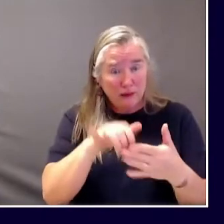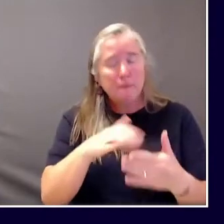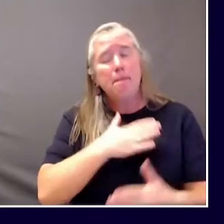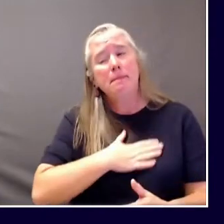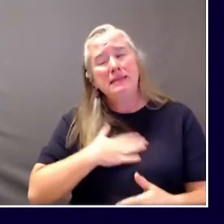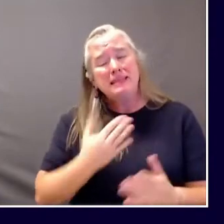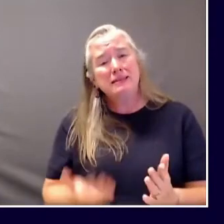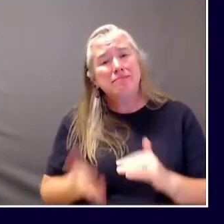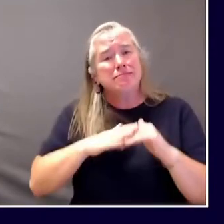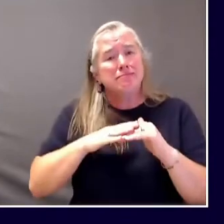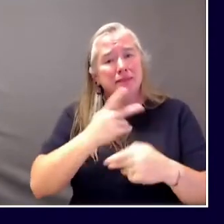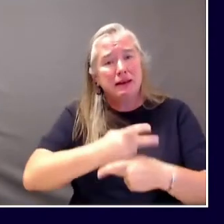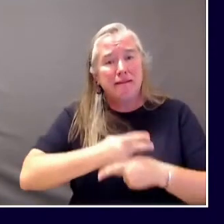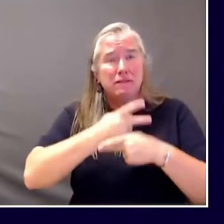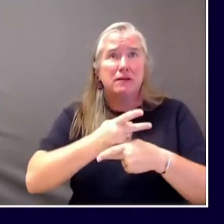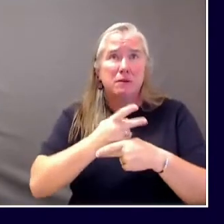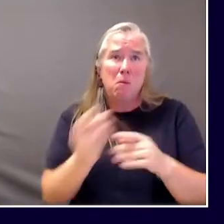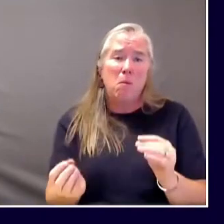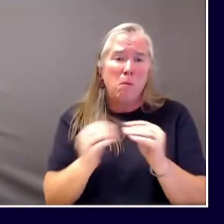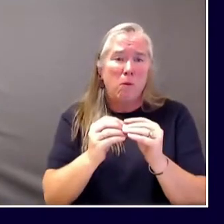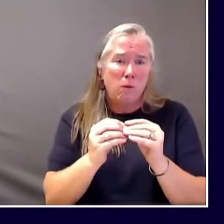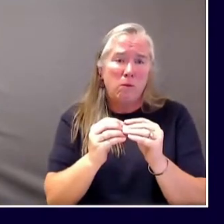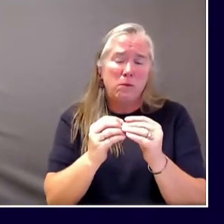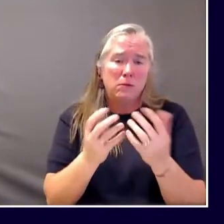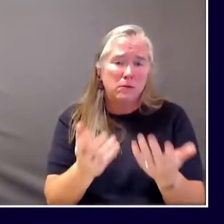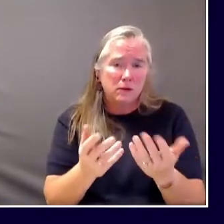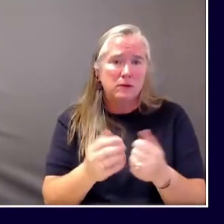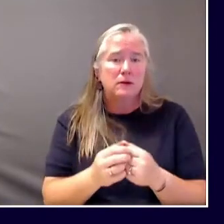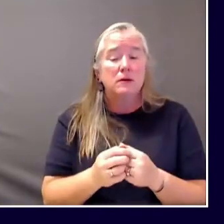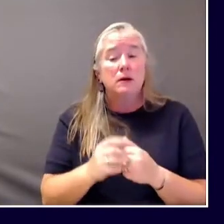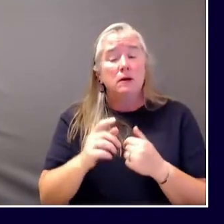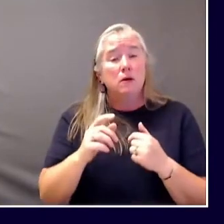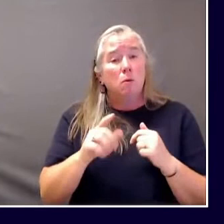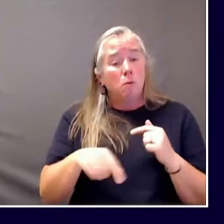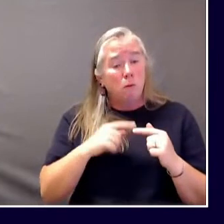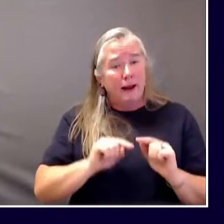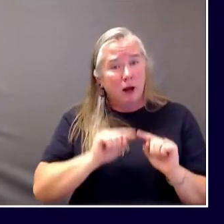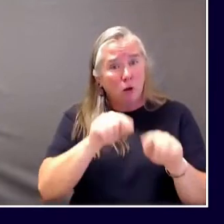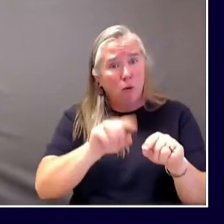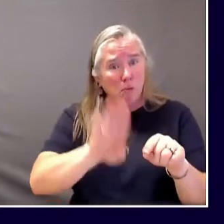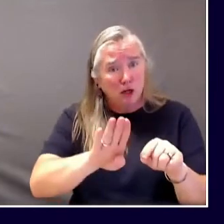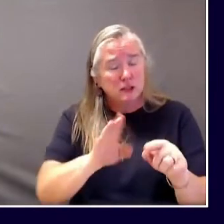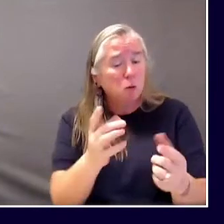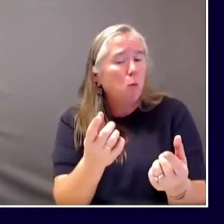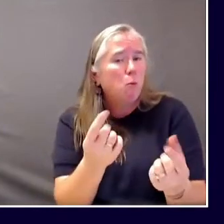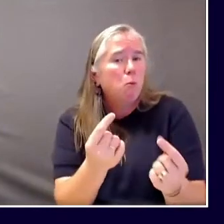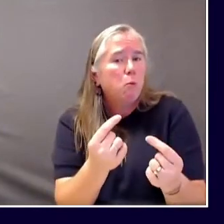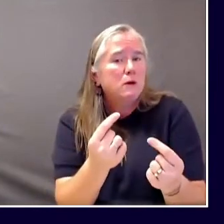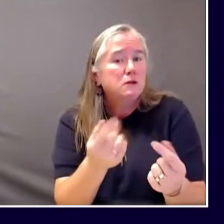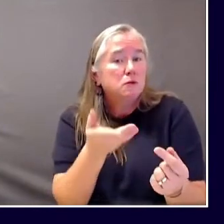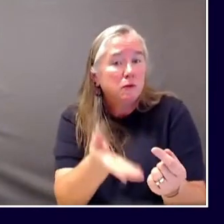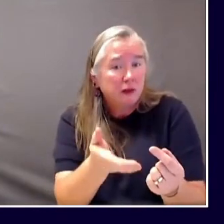forth with extra cautious about what they do when they come back